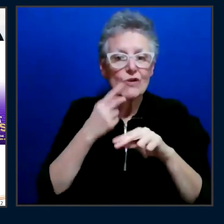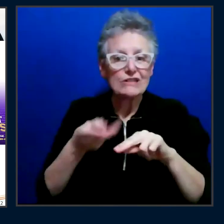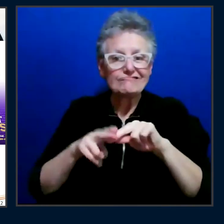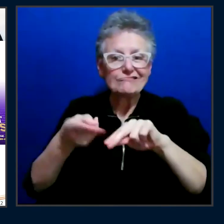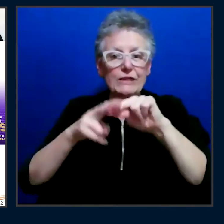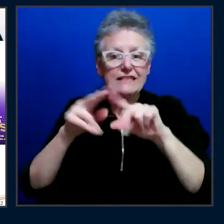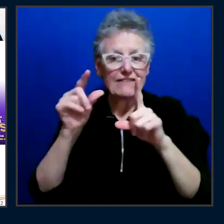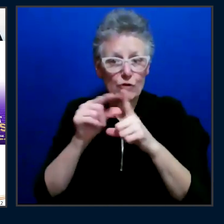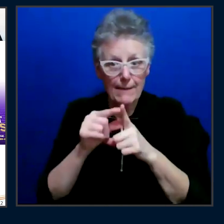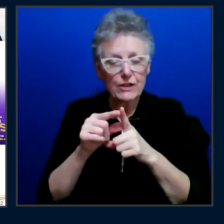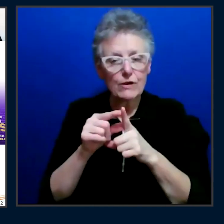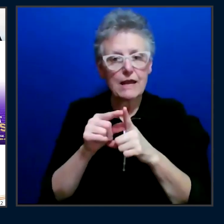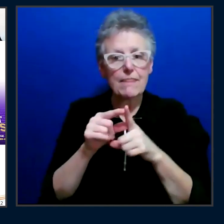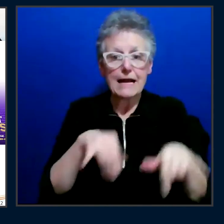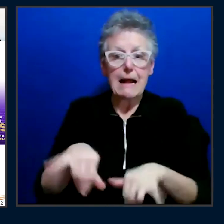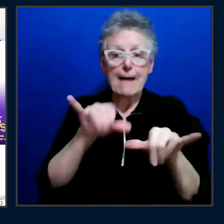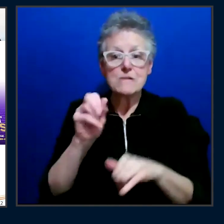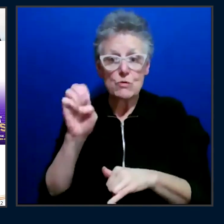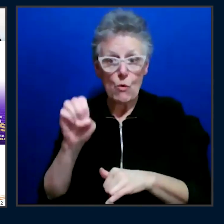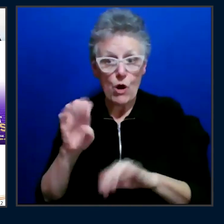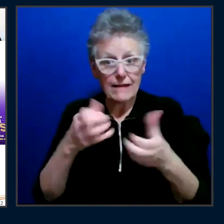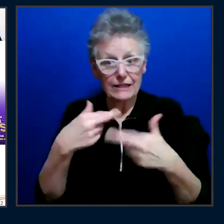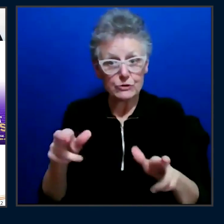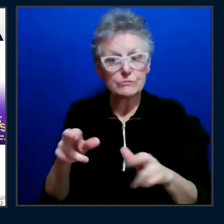in the Common Core classroom. And so she has done